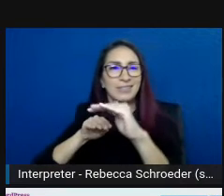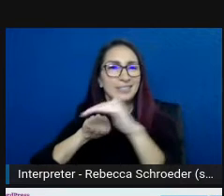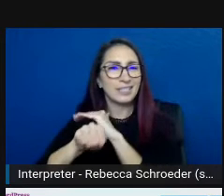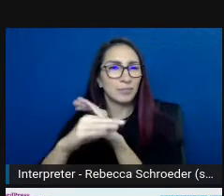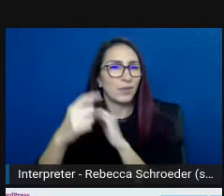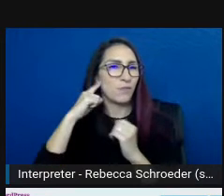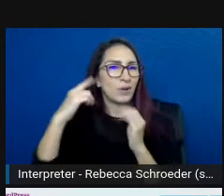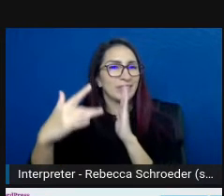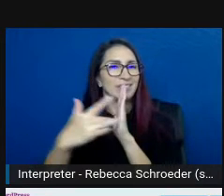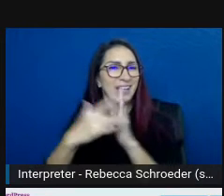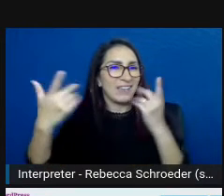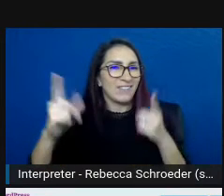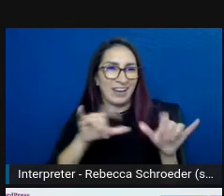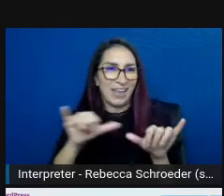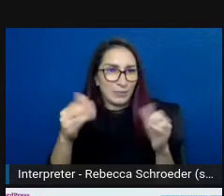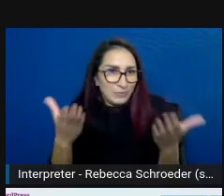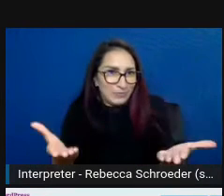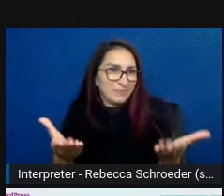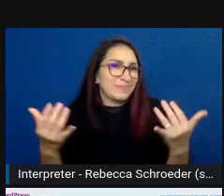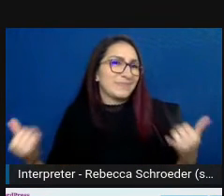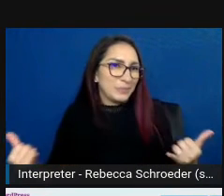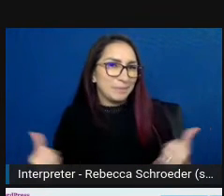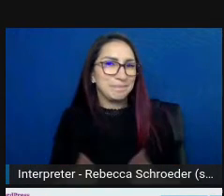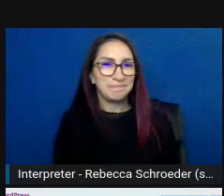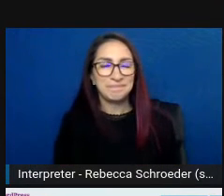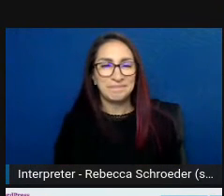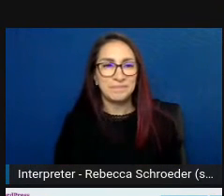Though today my presentation is not a tech talk